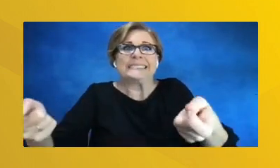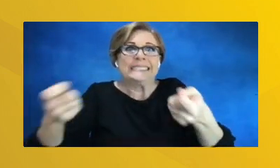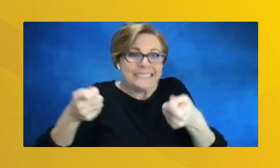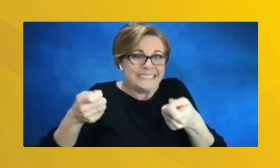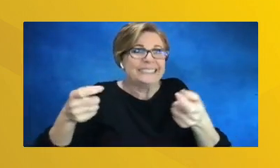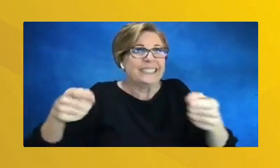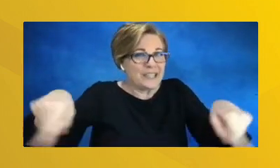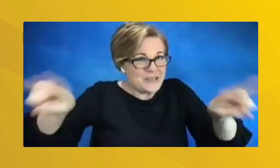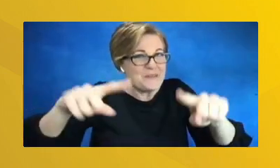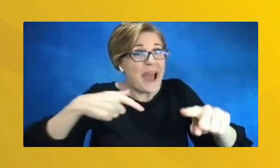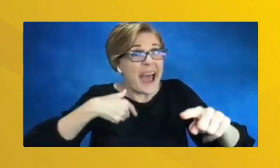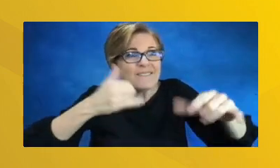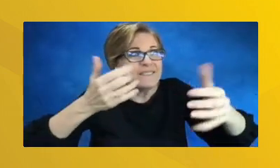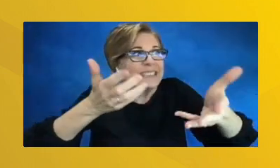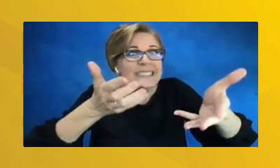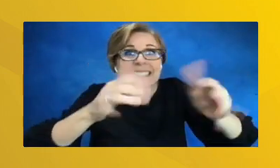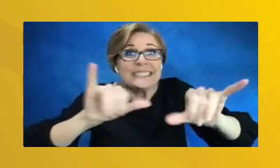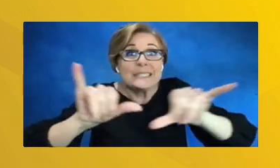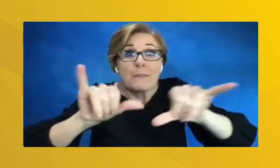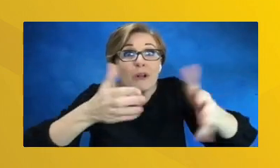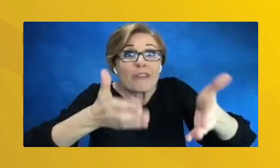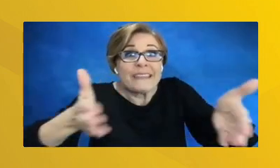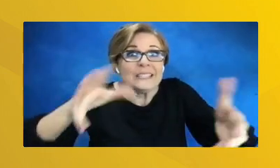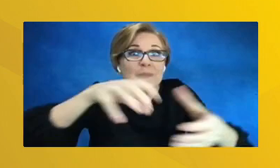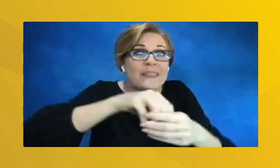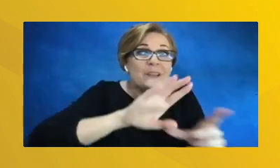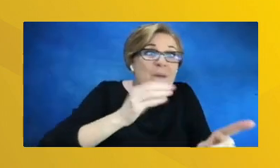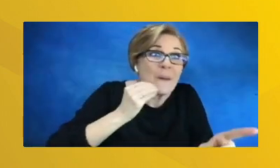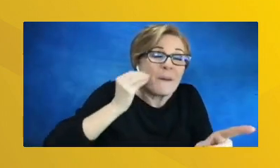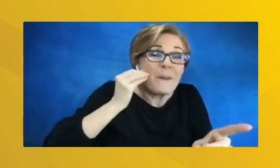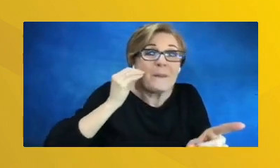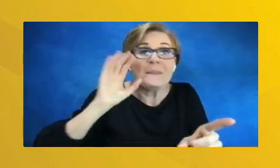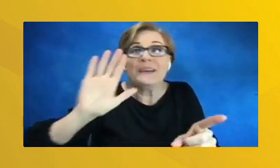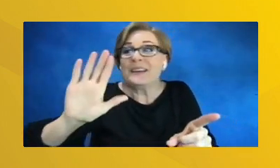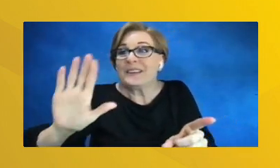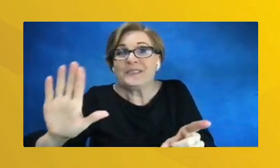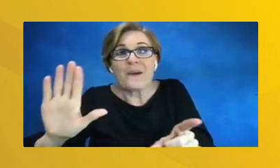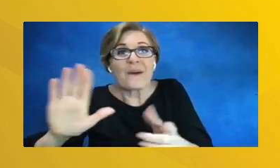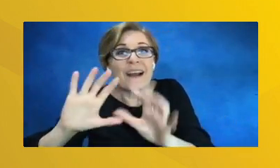objects in your classroom and home, that you can continue that scavenger hunt right where